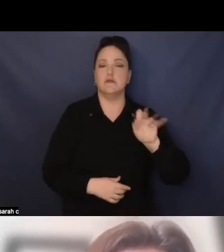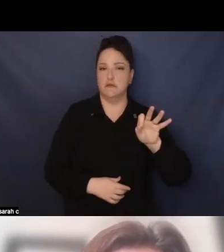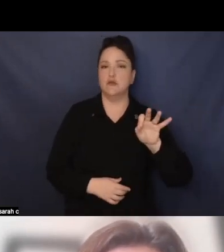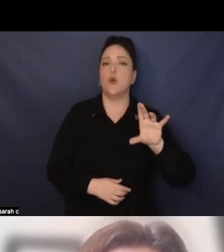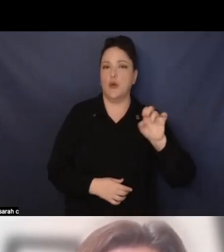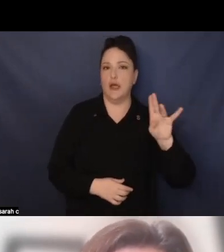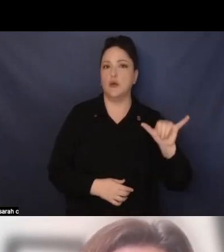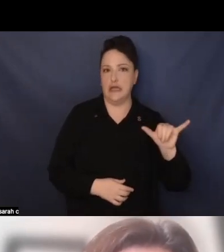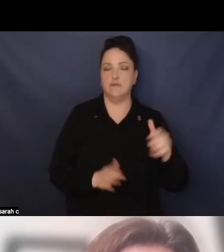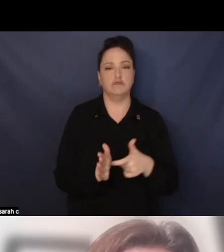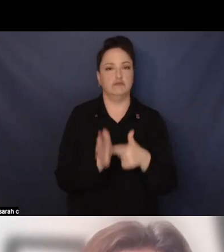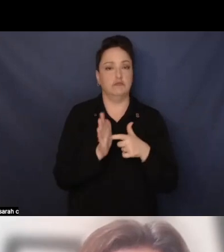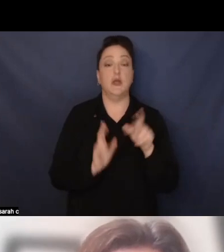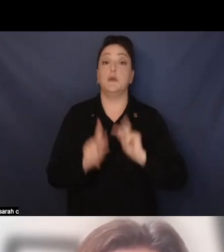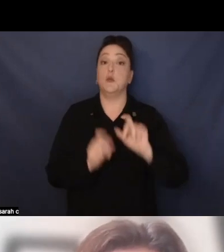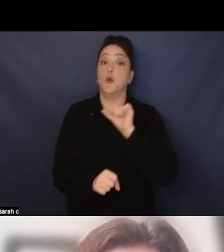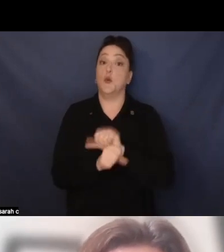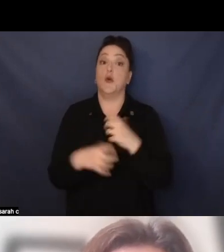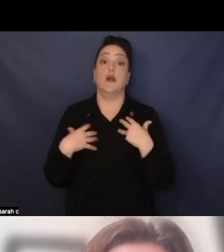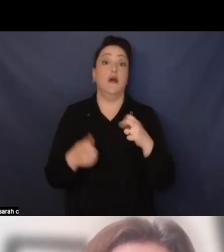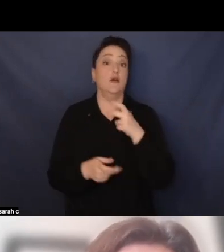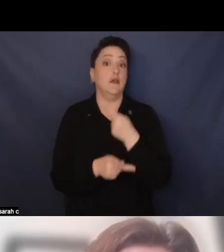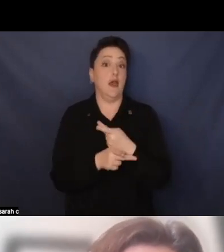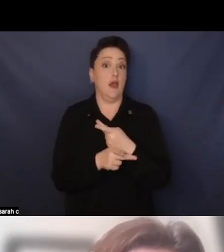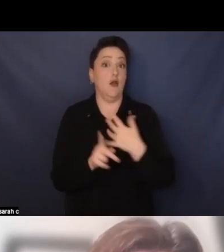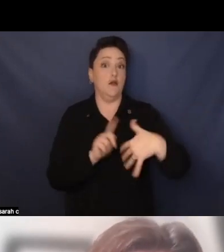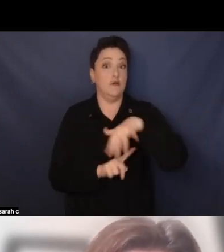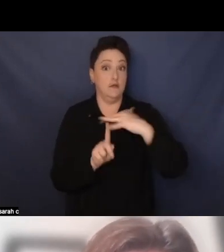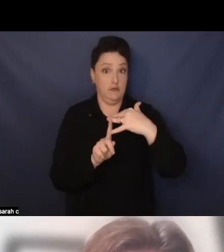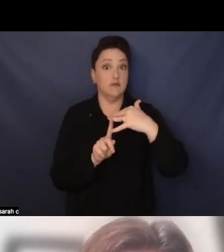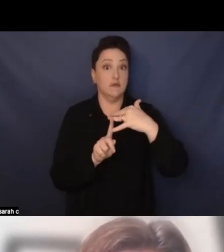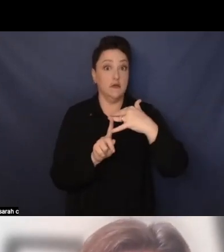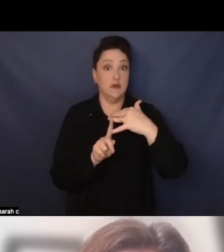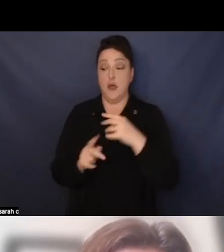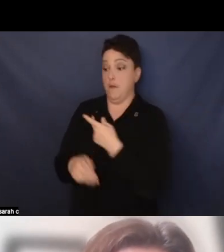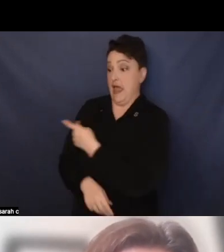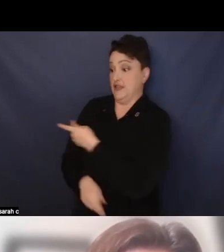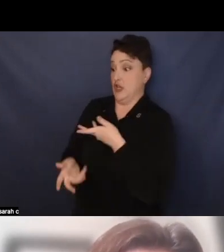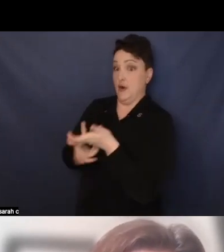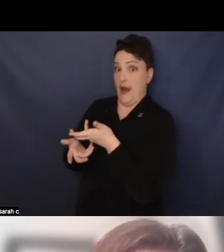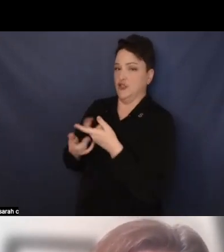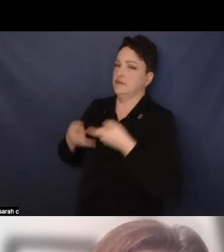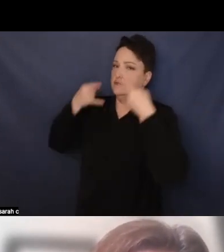that people who work in healthcare settings wear a mask when around patients. So, for example,